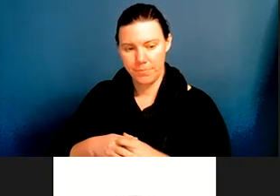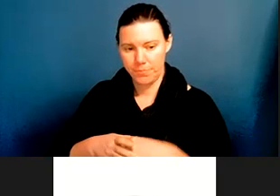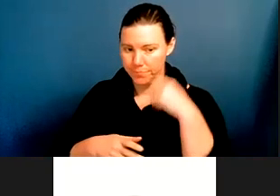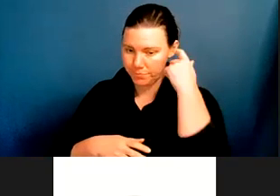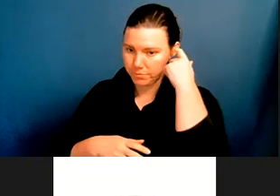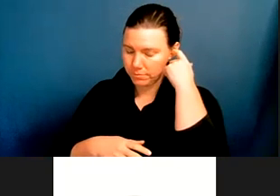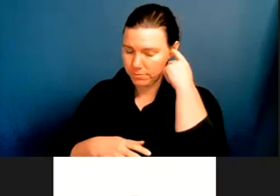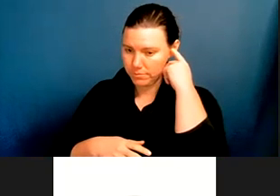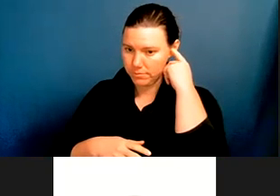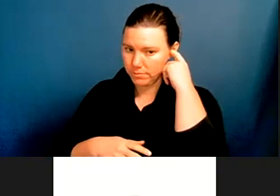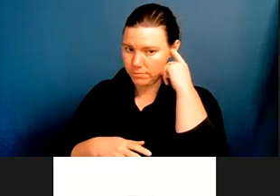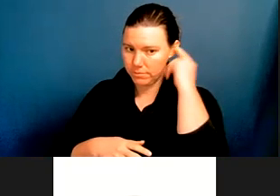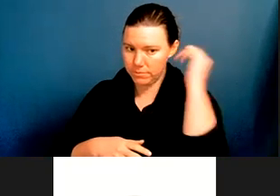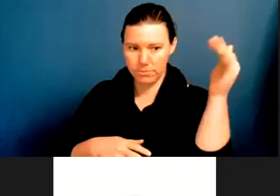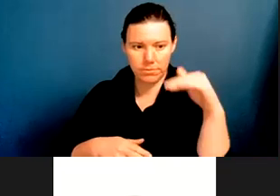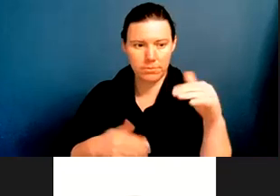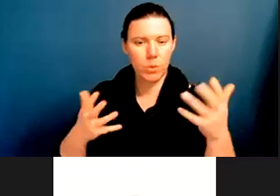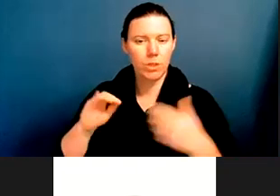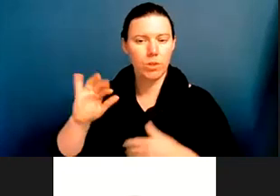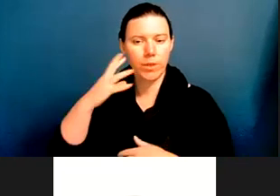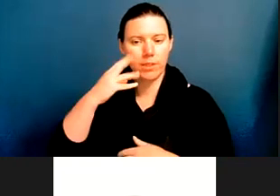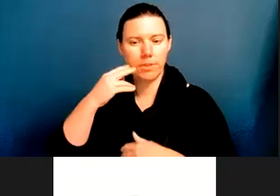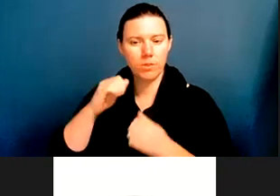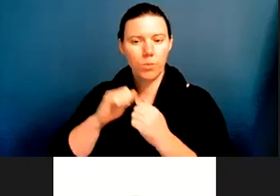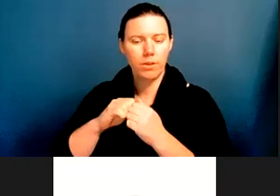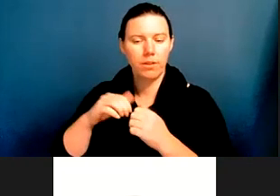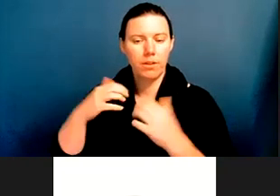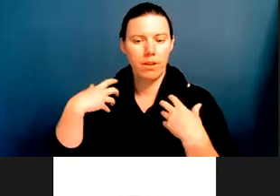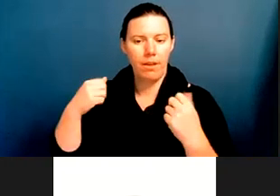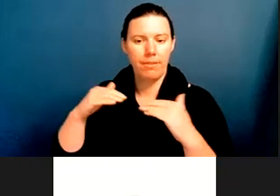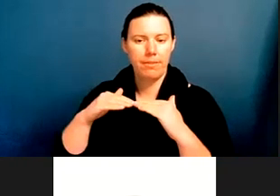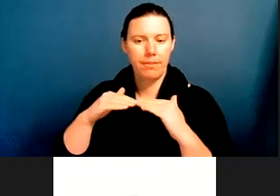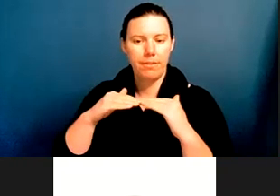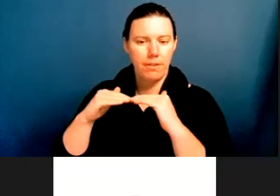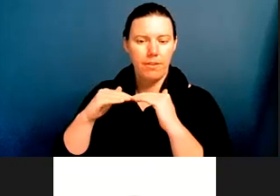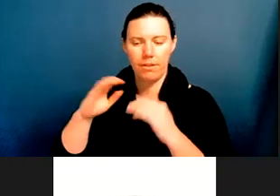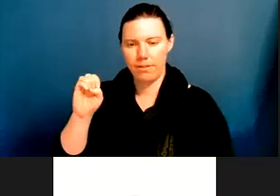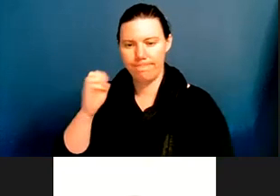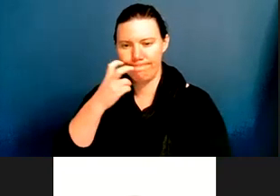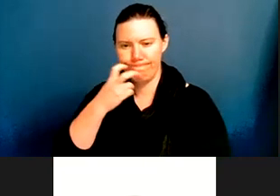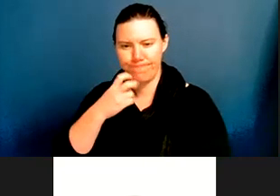What are your experiences with health inequities? If I'm saying it right.